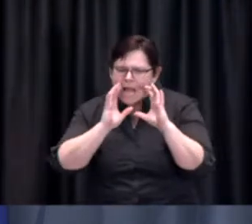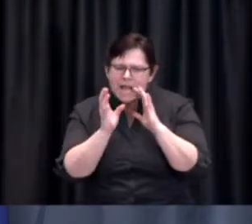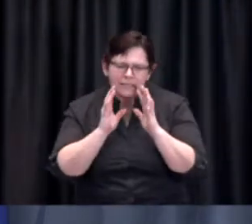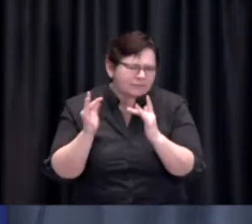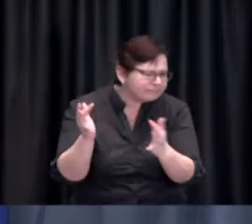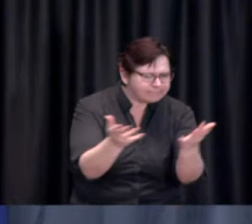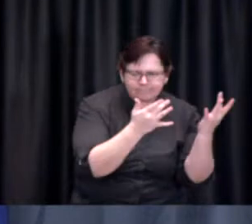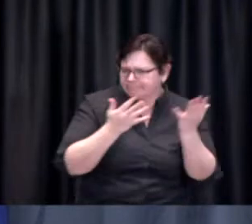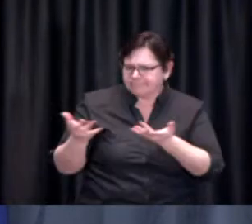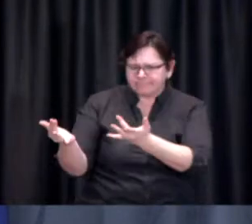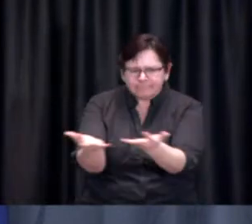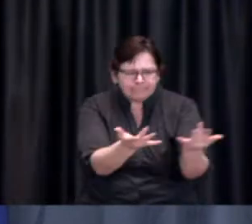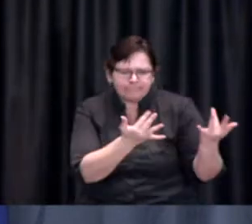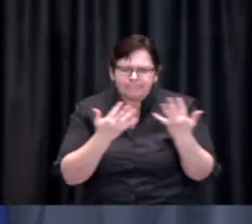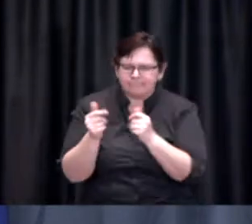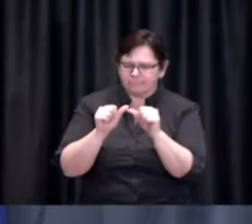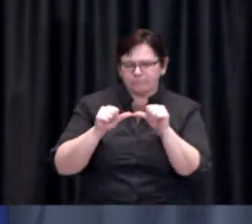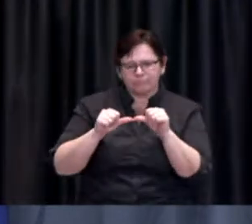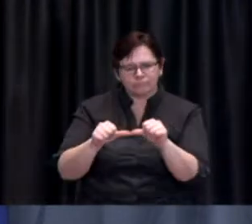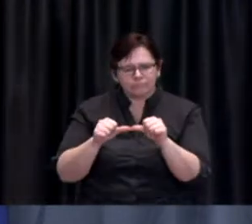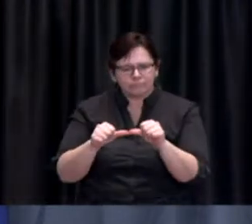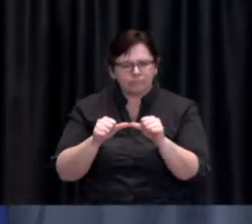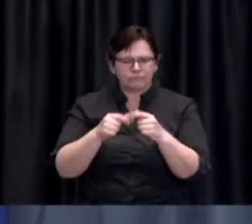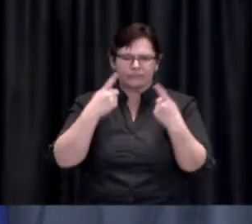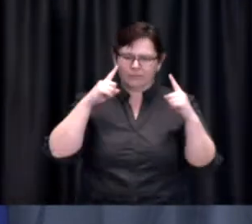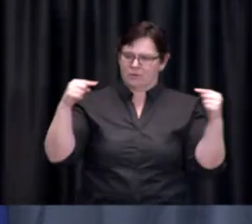our Toronto sports teams throughout the remainder of the pandemic.